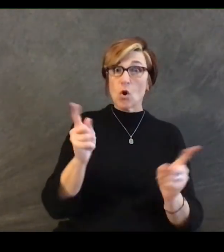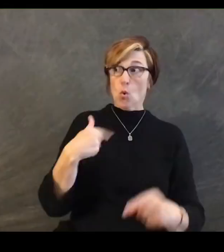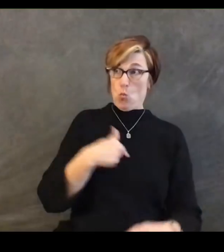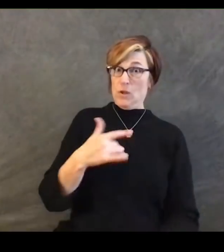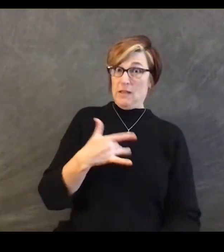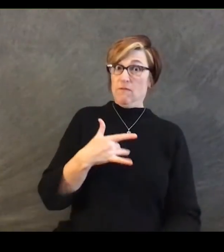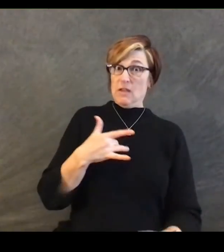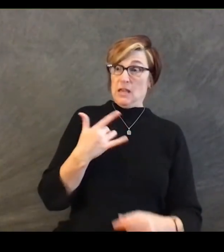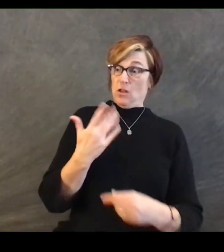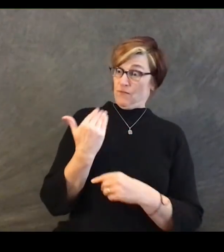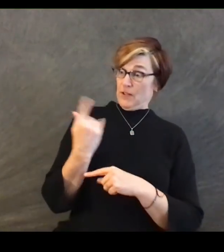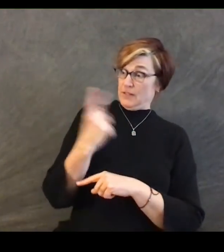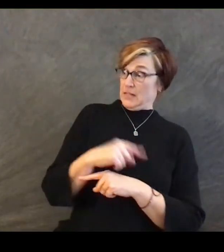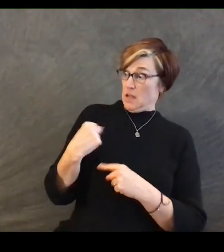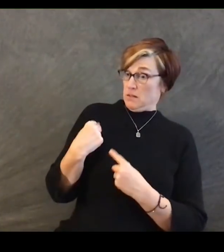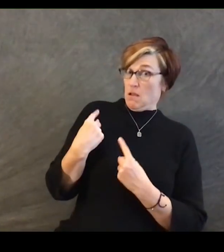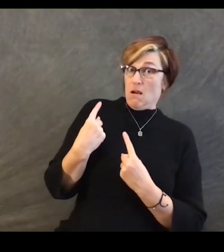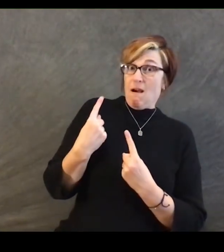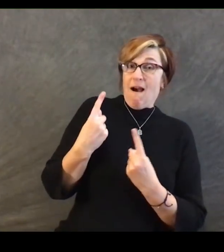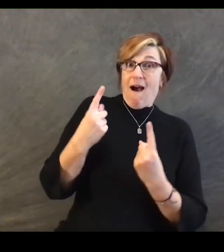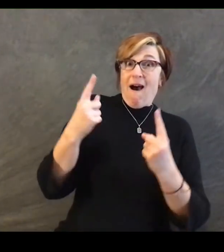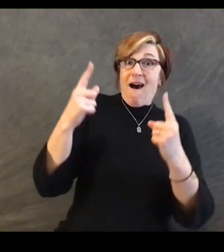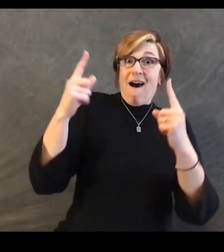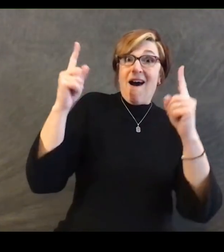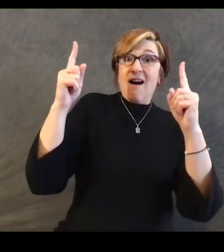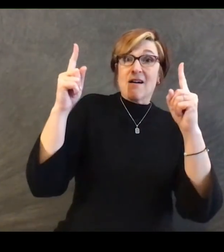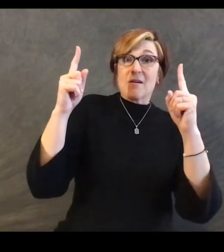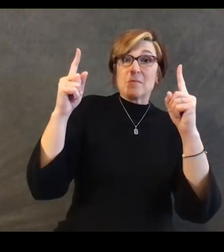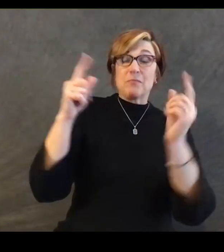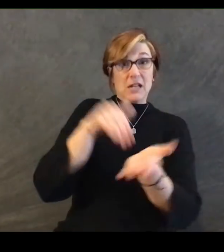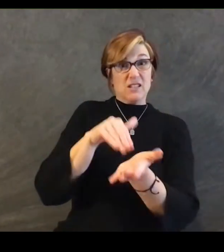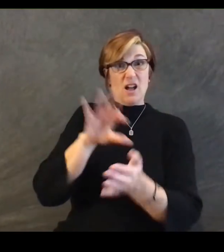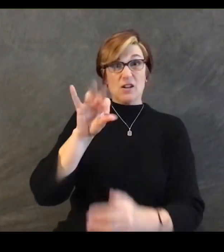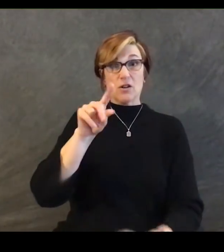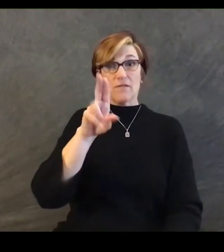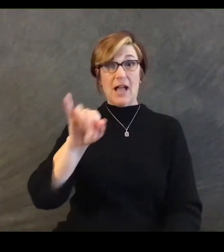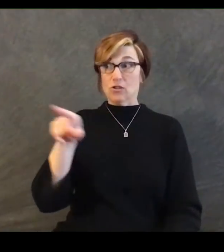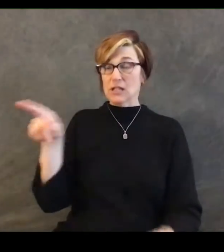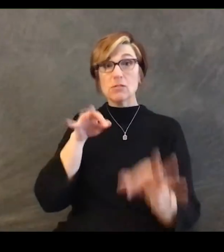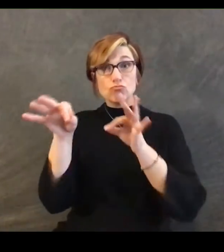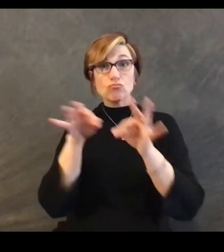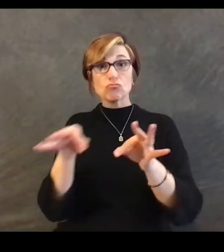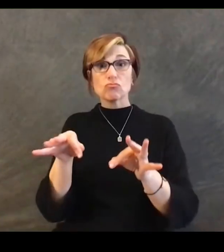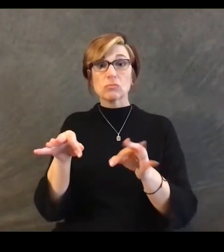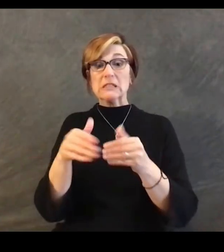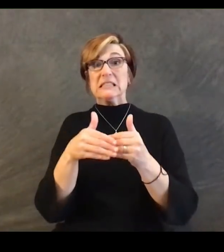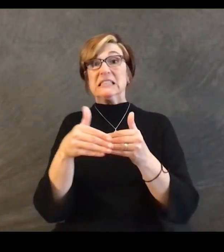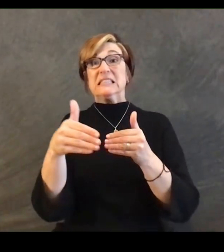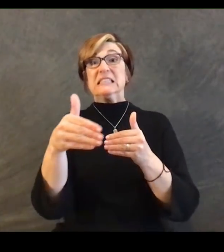dr. Fauci just said there are difficult days ahead our hearts and our prayers go